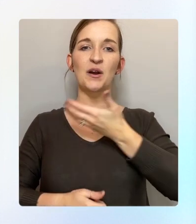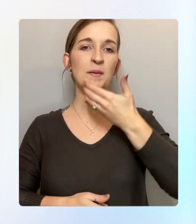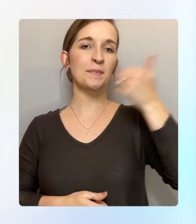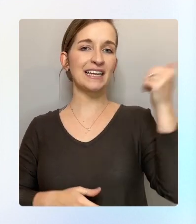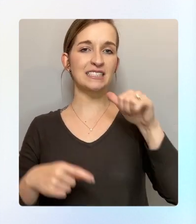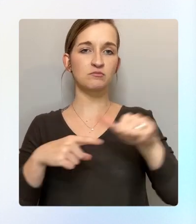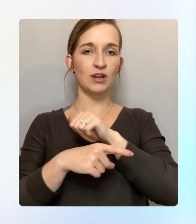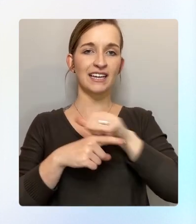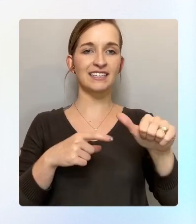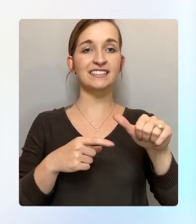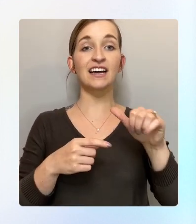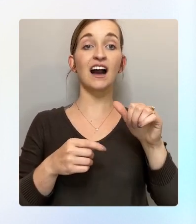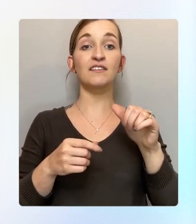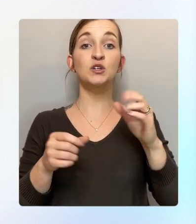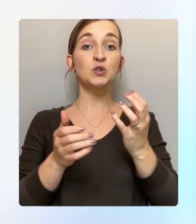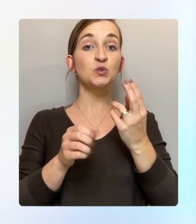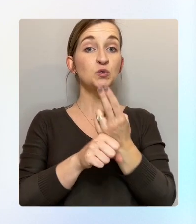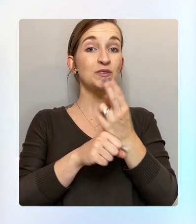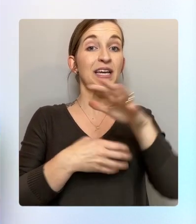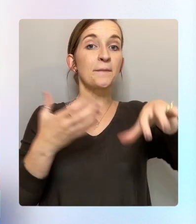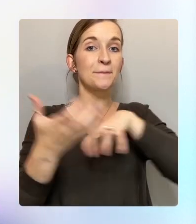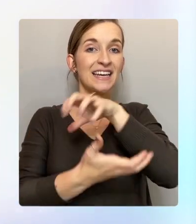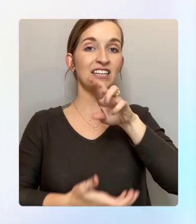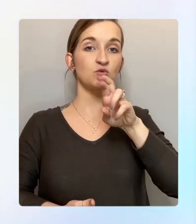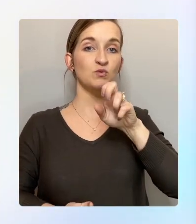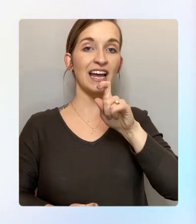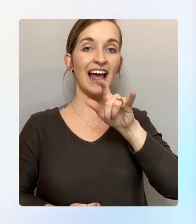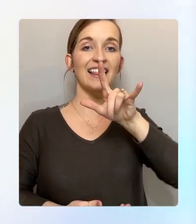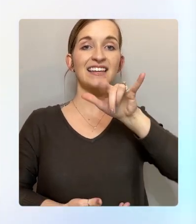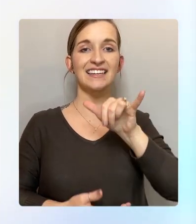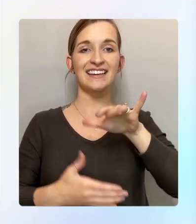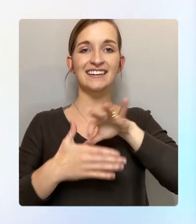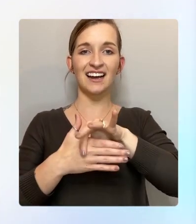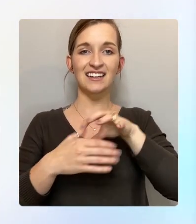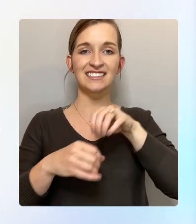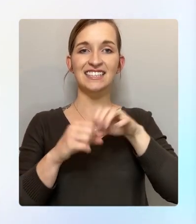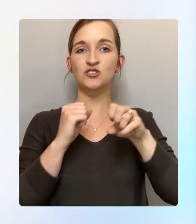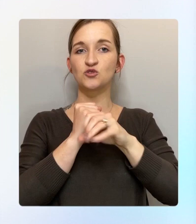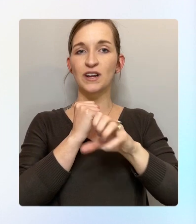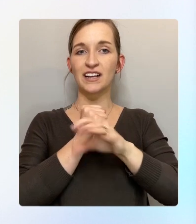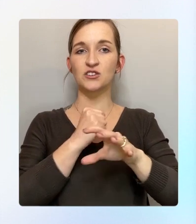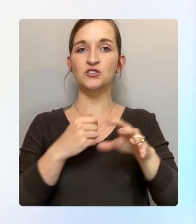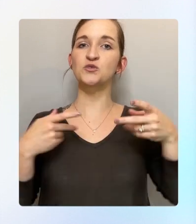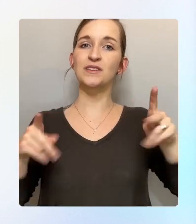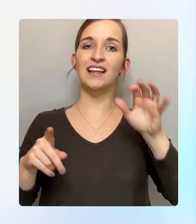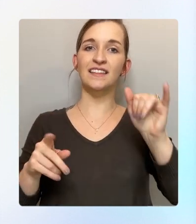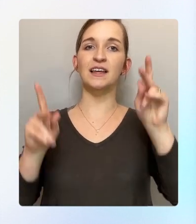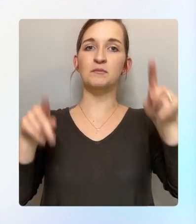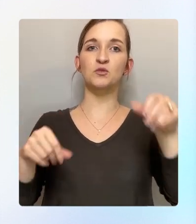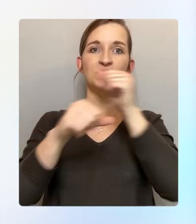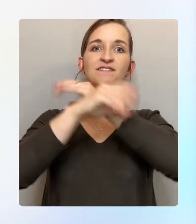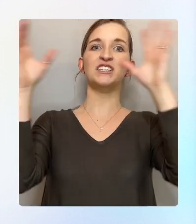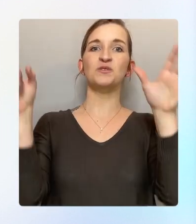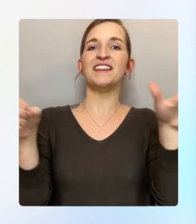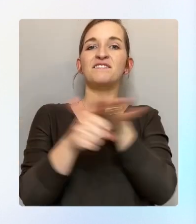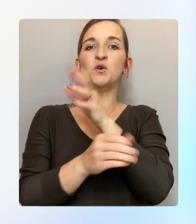to visualize the full immersive experience. Earlier this year, we launched the Meta Avatar Store